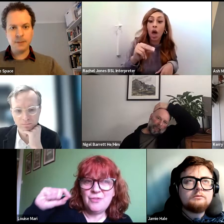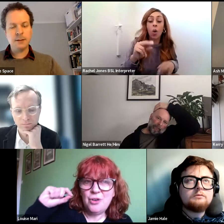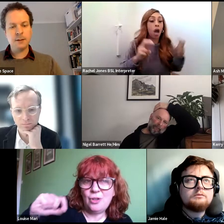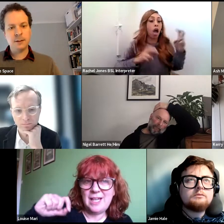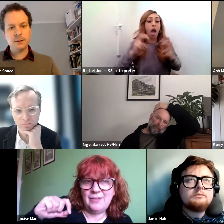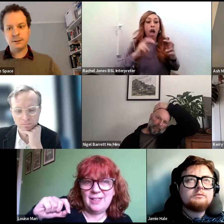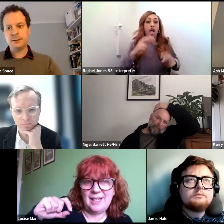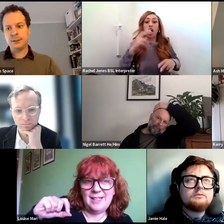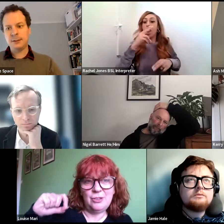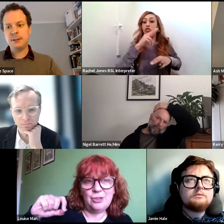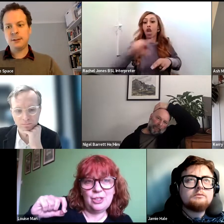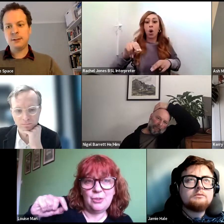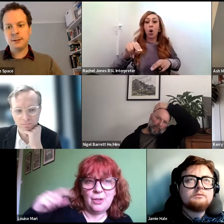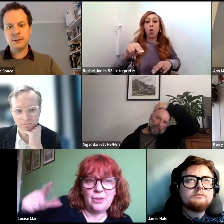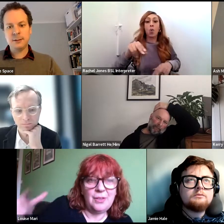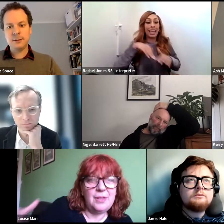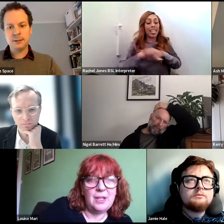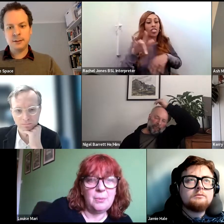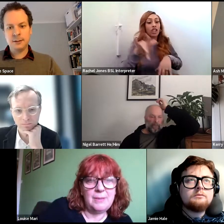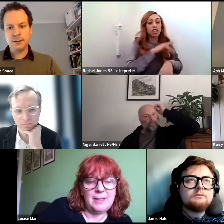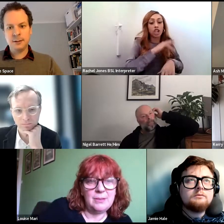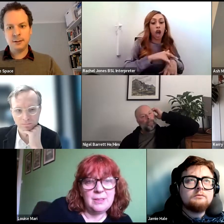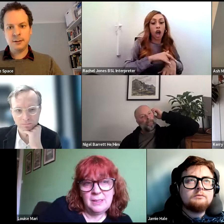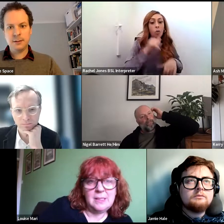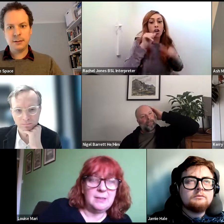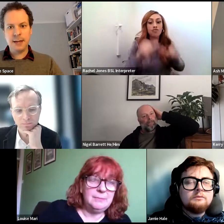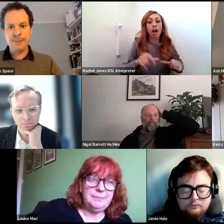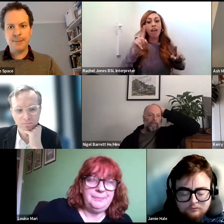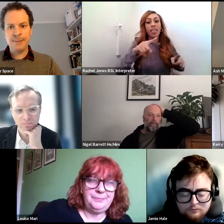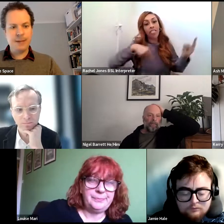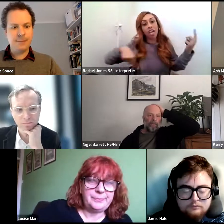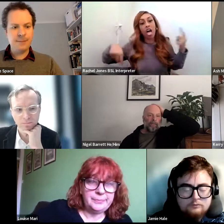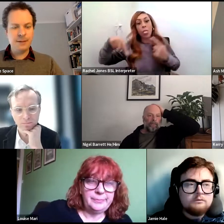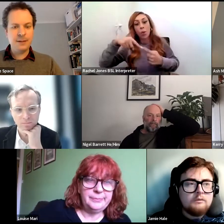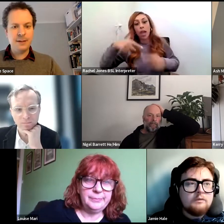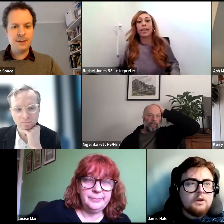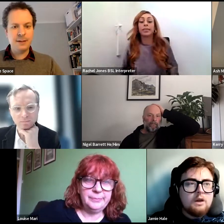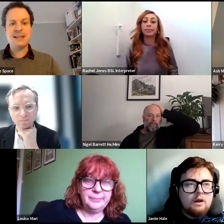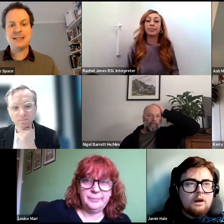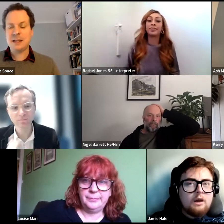of not having that in your show, rather than the other way around. Yeah, fantastic.